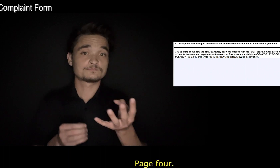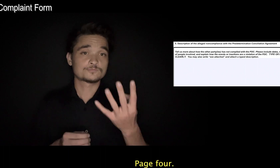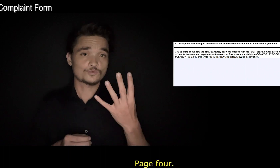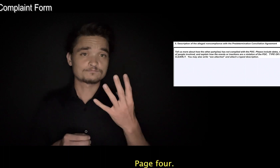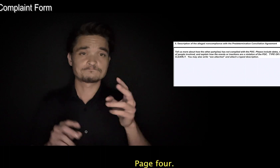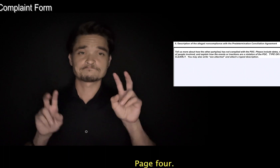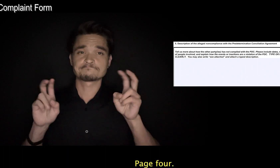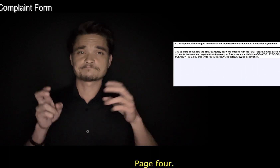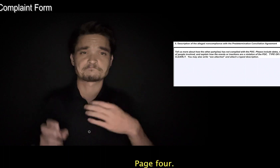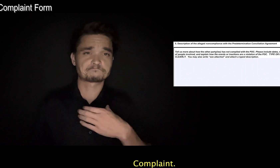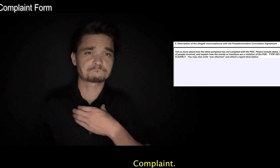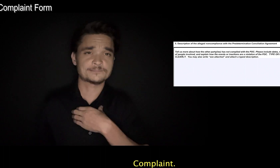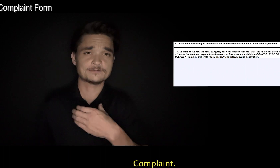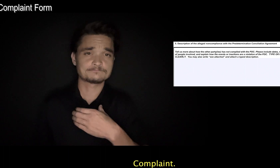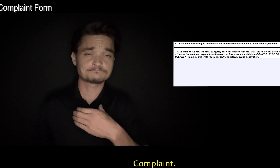Page four. Complaint.